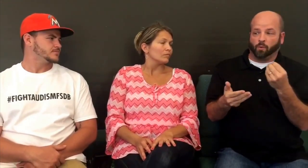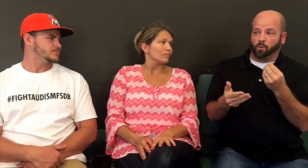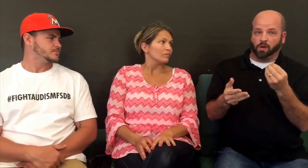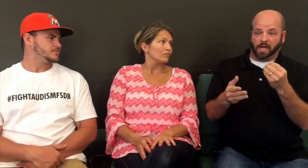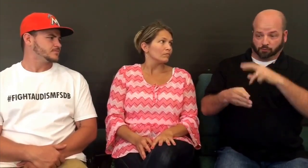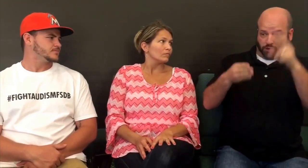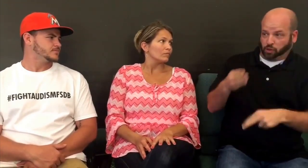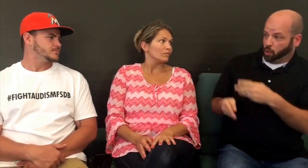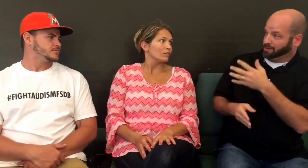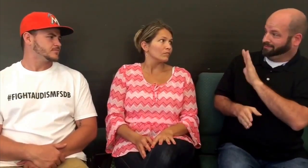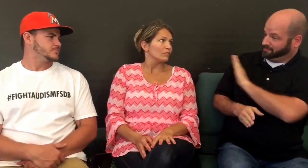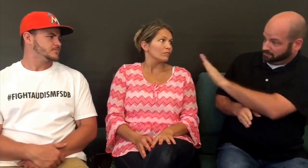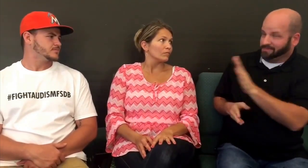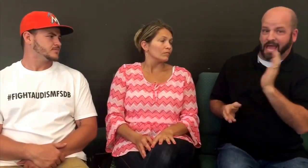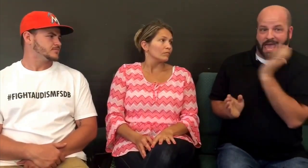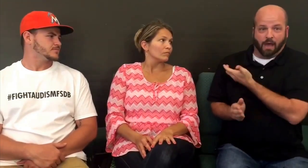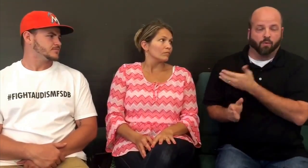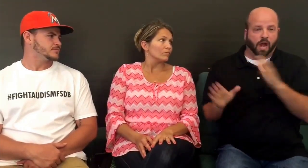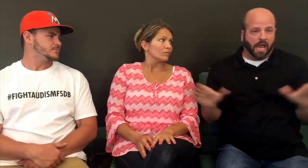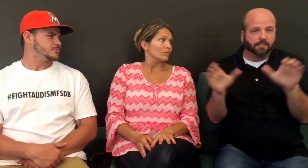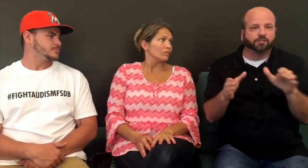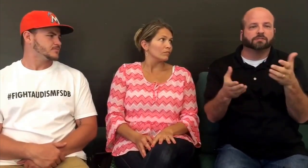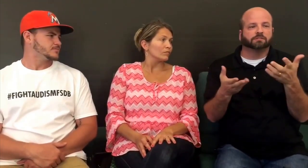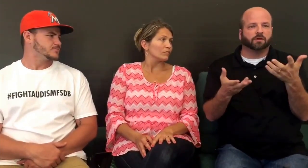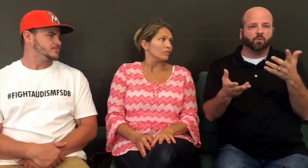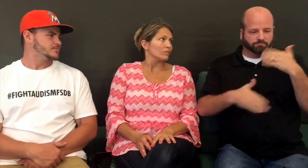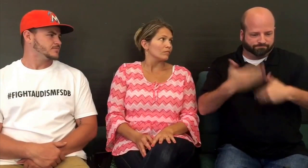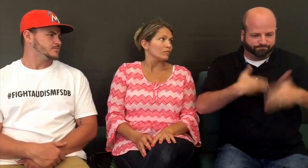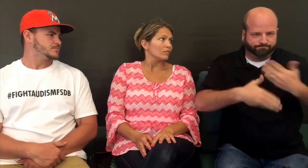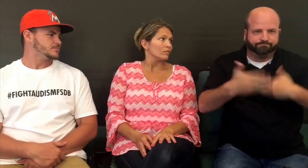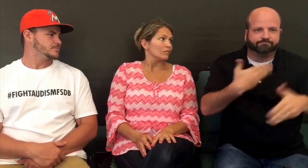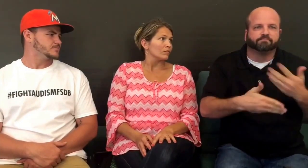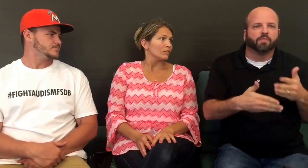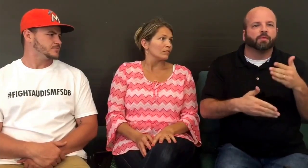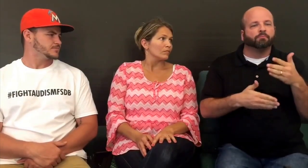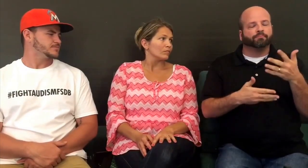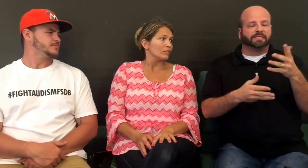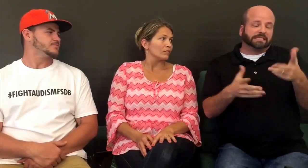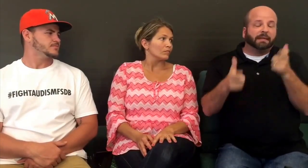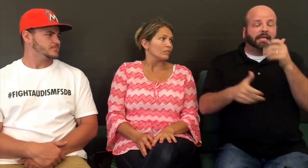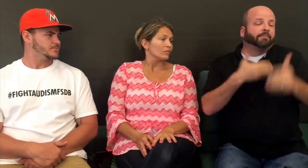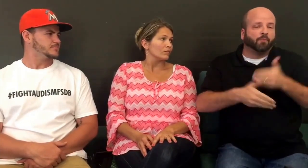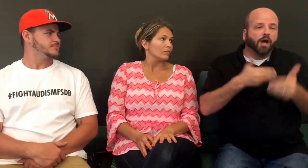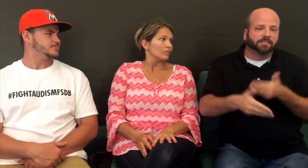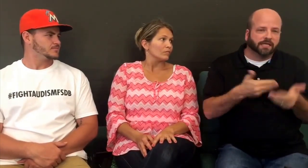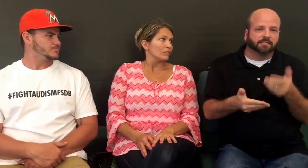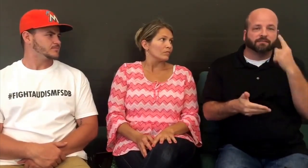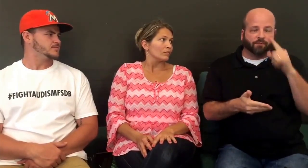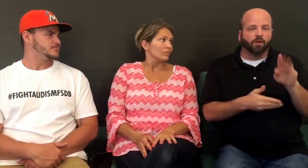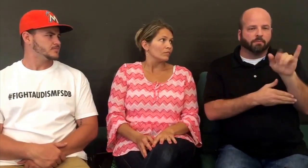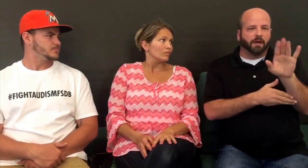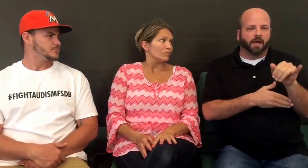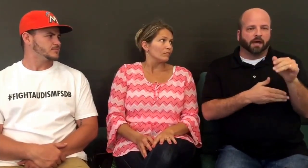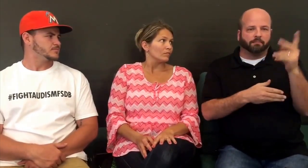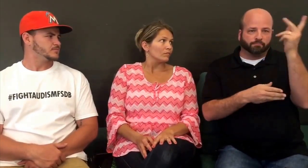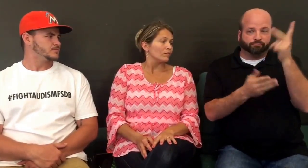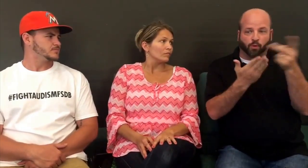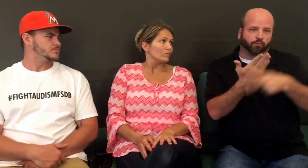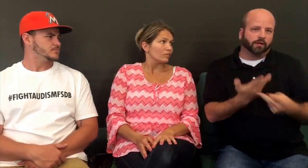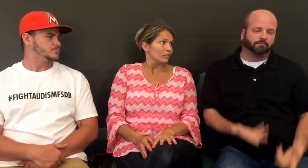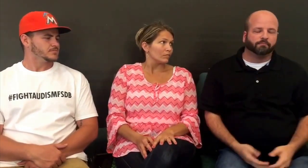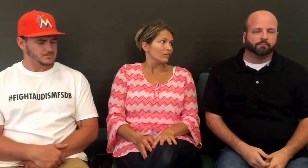So the result of our actions is that it speeded up the process for the bi-bi program.